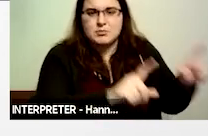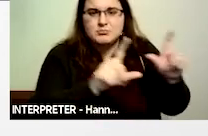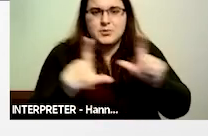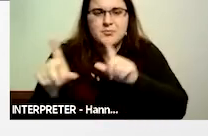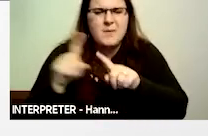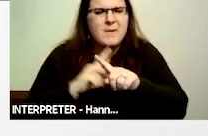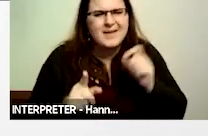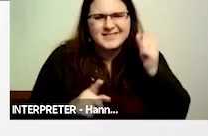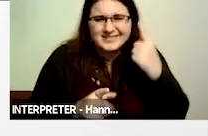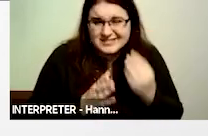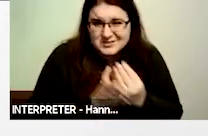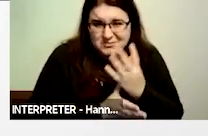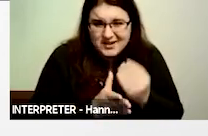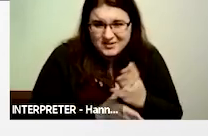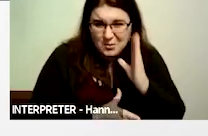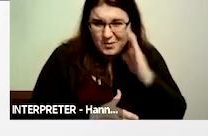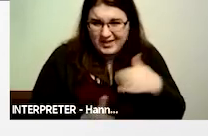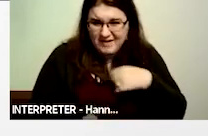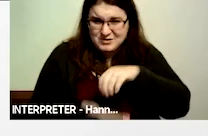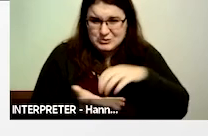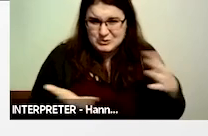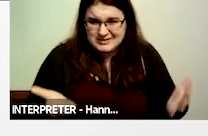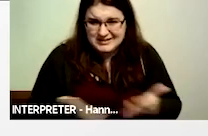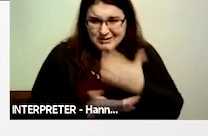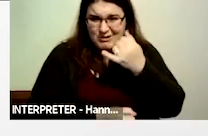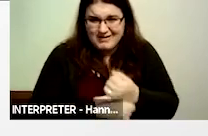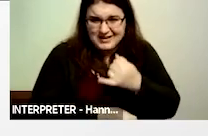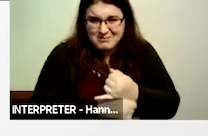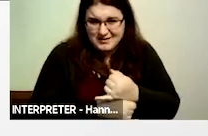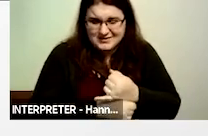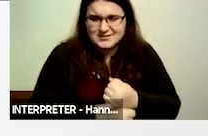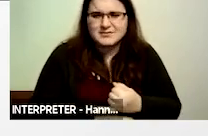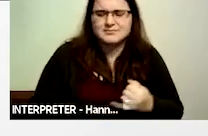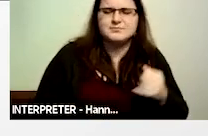Rick Mislan: I'm Chris Roberts was on our first night of this webinar series and mentioned,